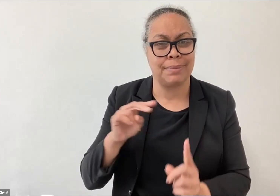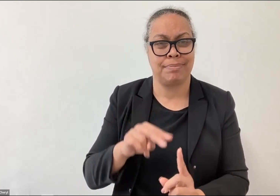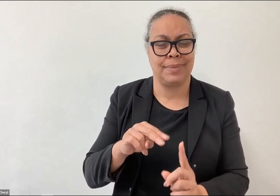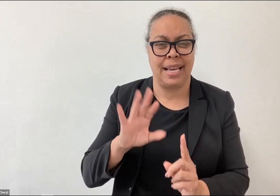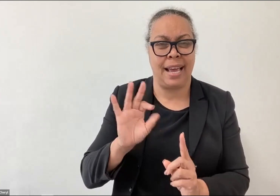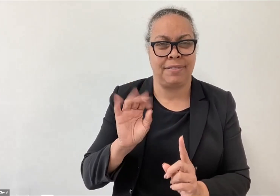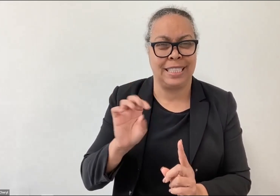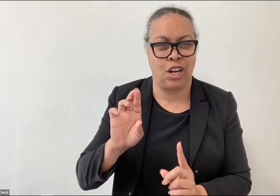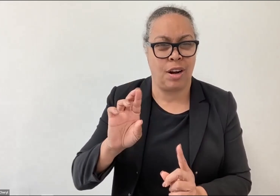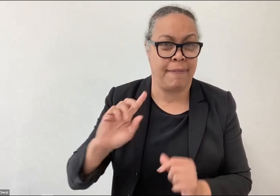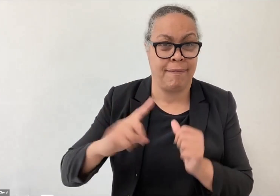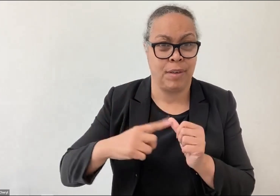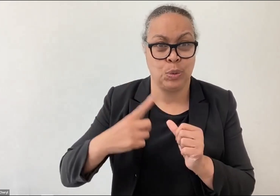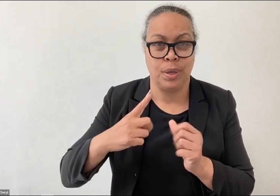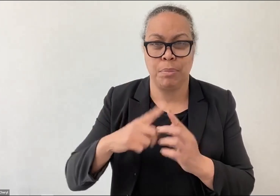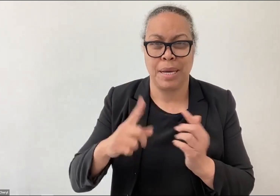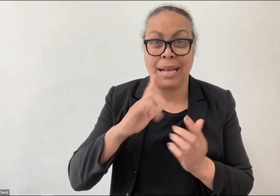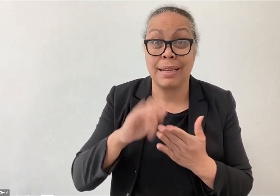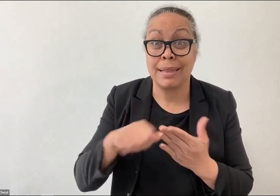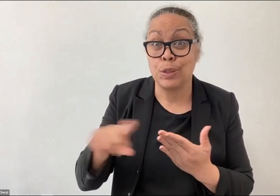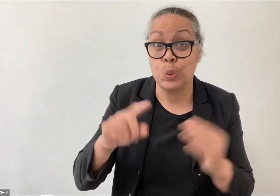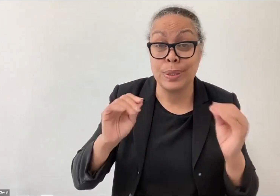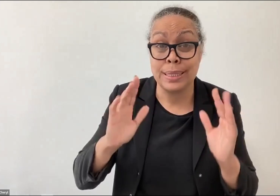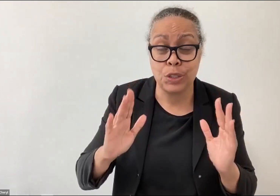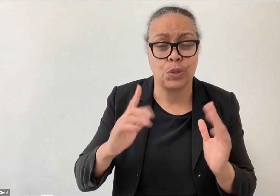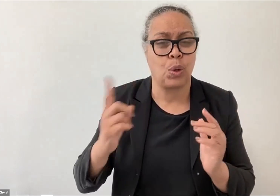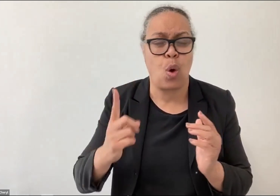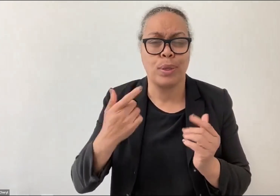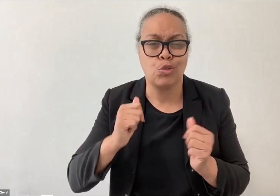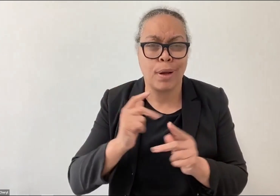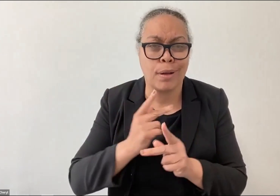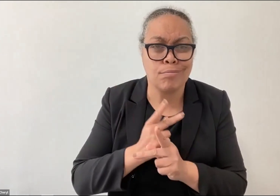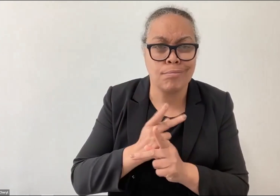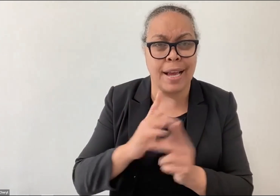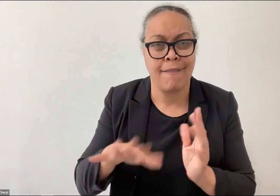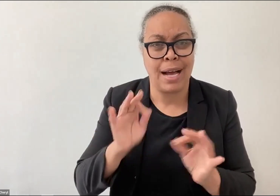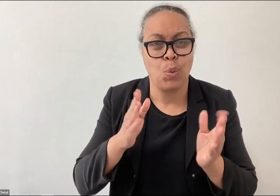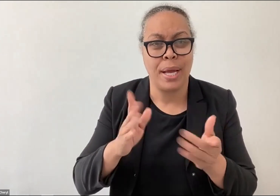But I think for those of you who are teachers in our always looking at ways of sharing information.